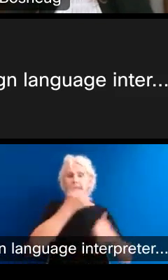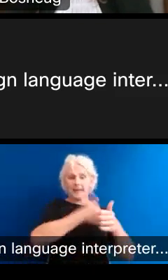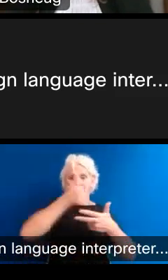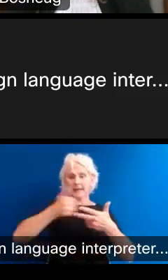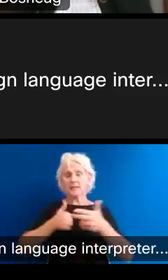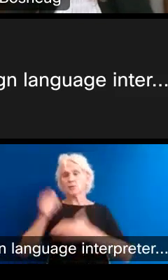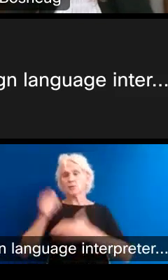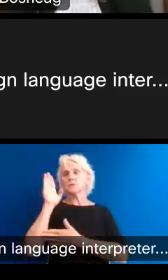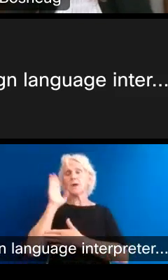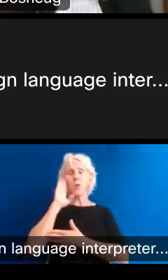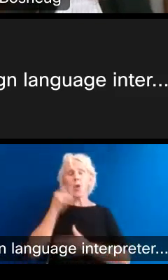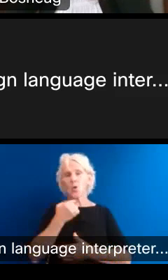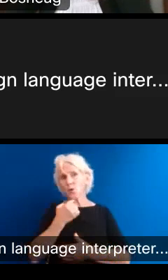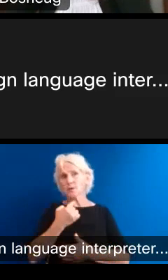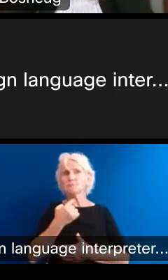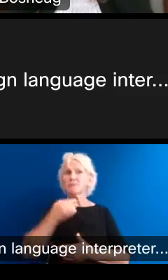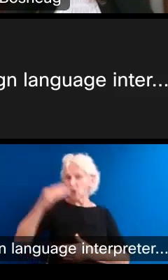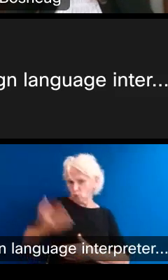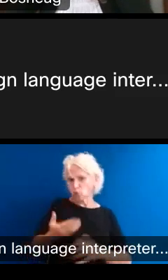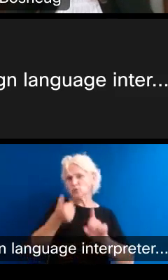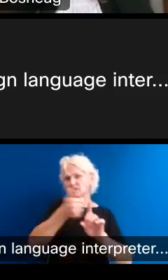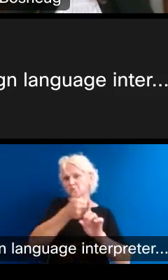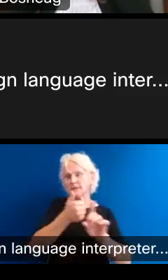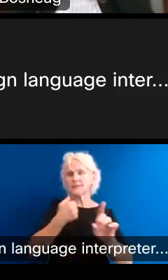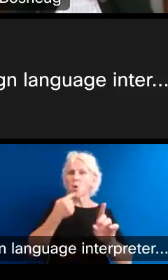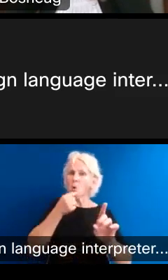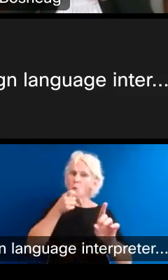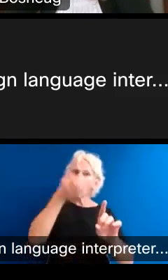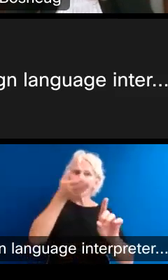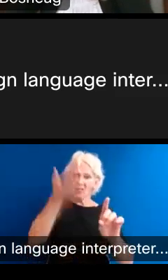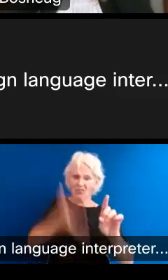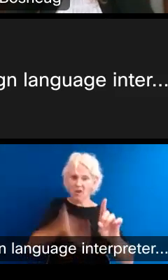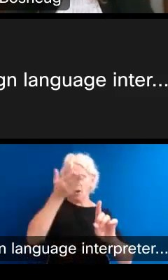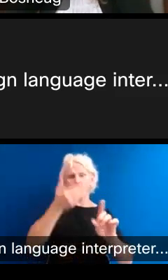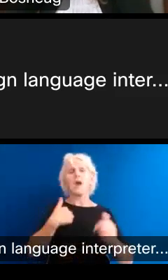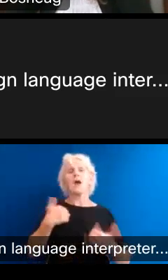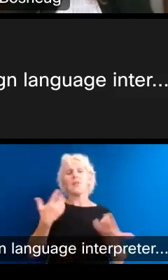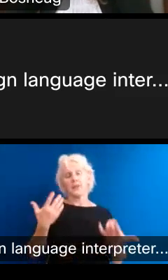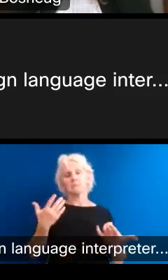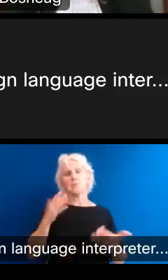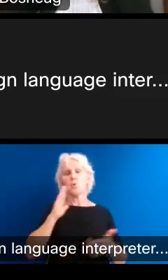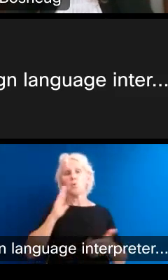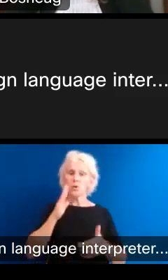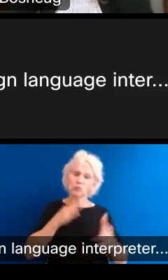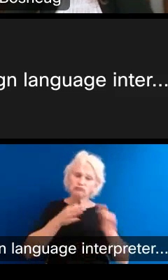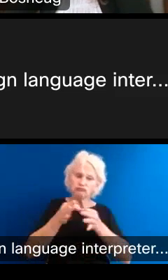introduce themselves further and then jump into their sections. So again, my name is Liz and I